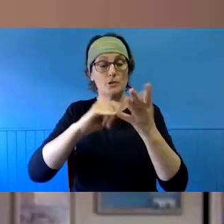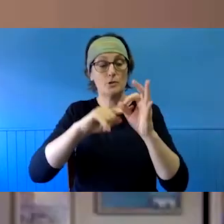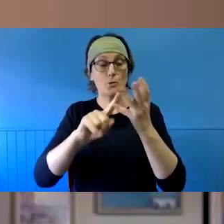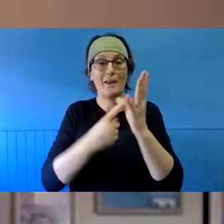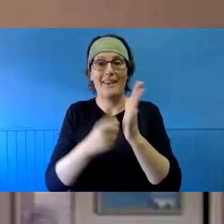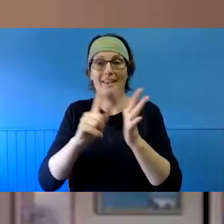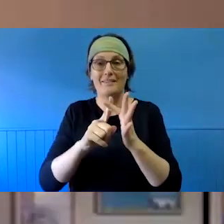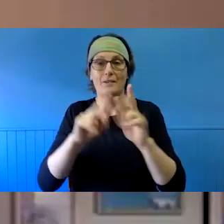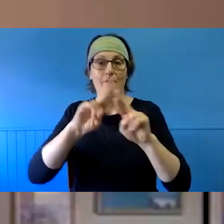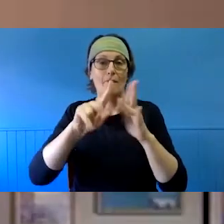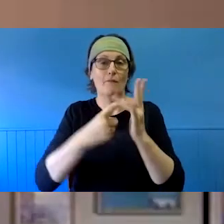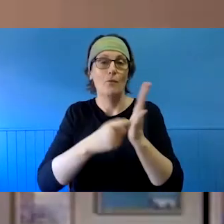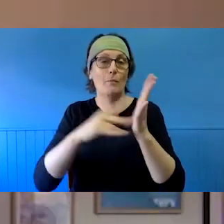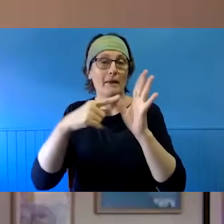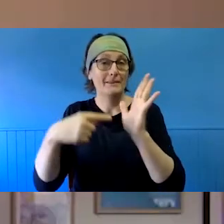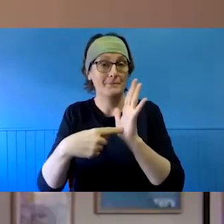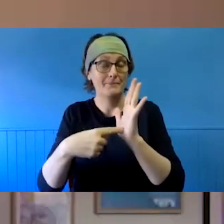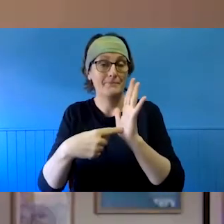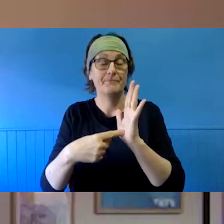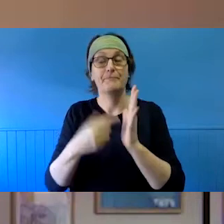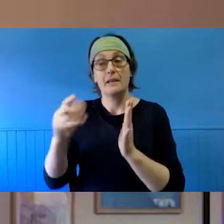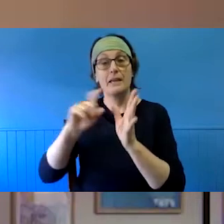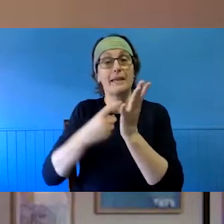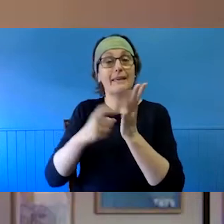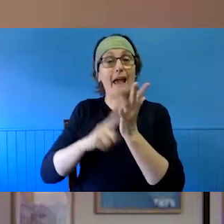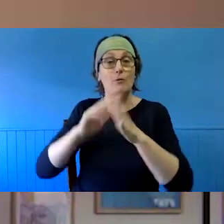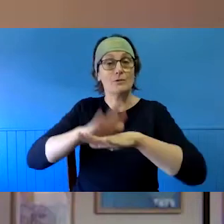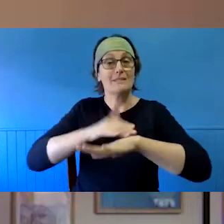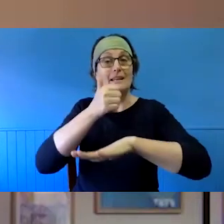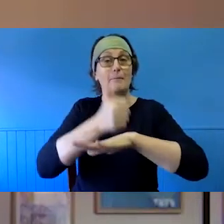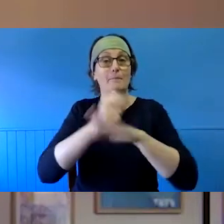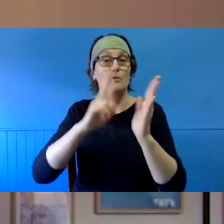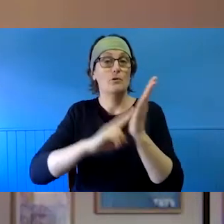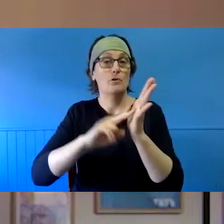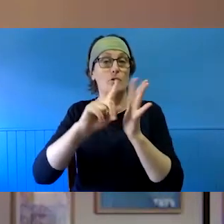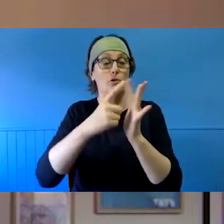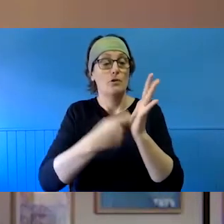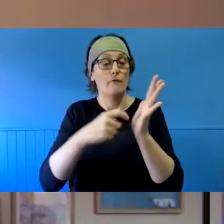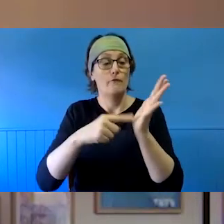Carol is the founder of the Virtual School of Music and she founded this back in 2006.